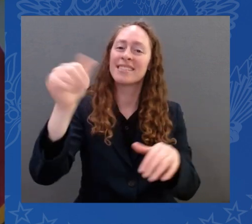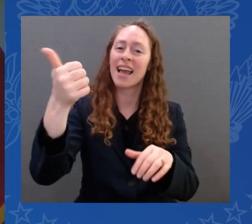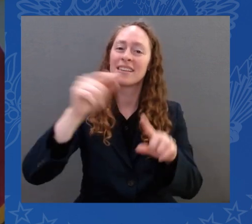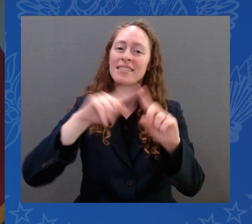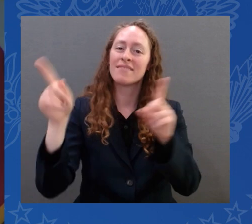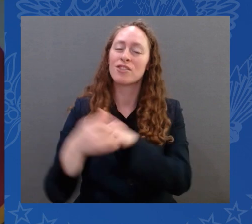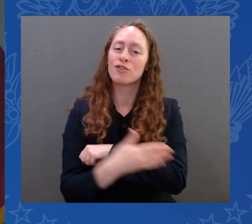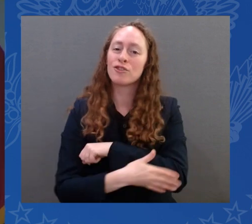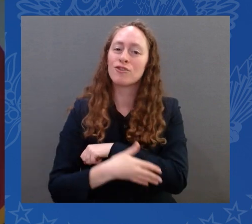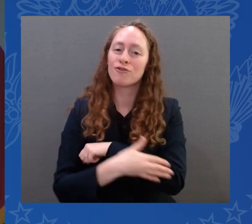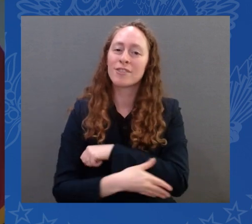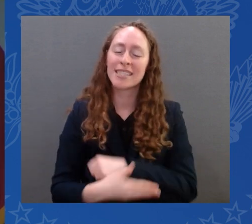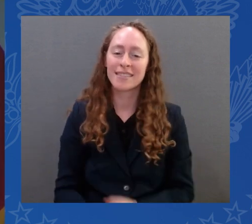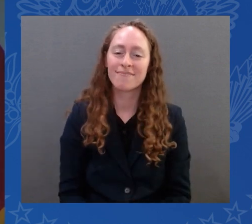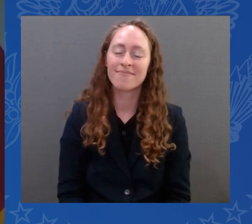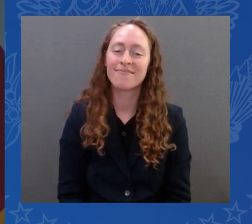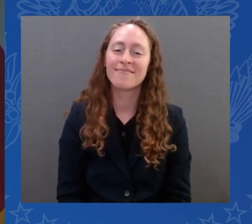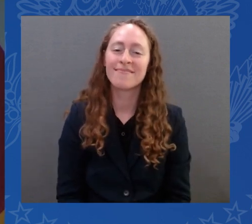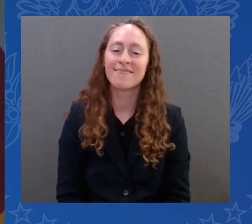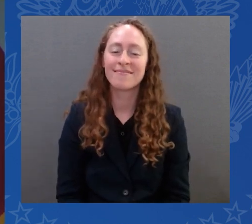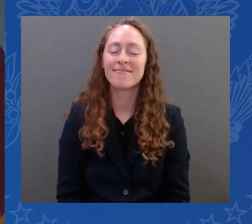and the strength of your commitment to lead the world.